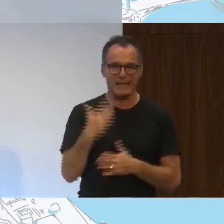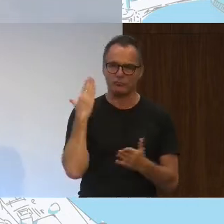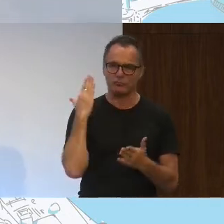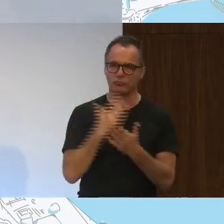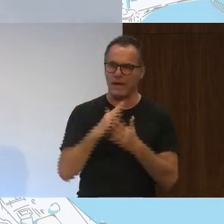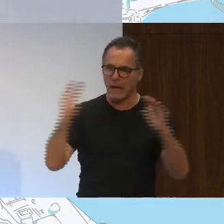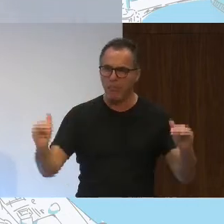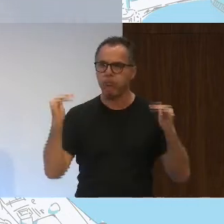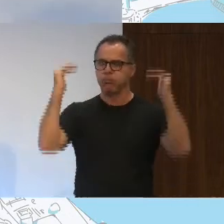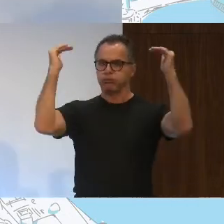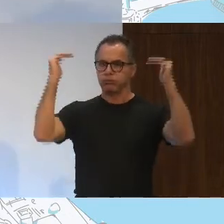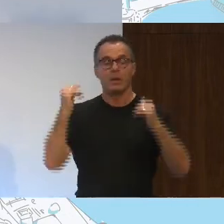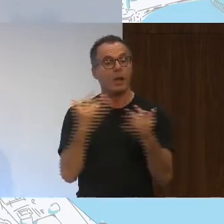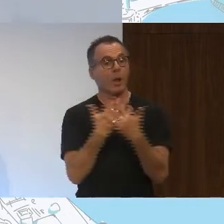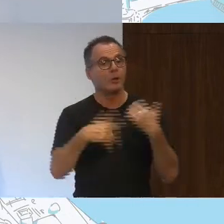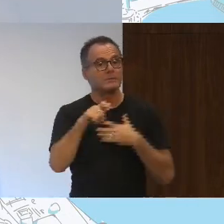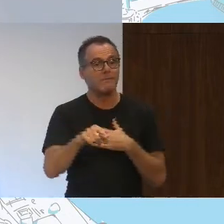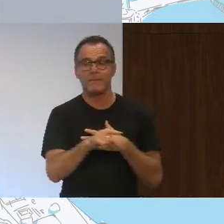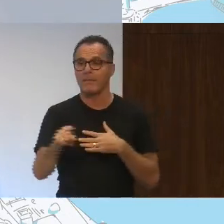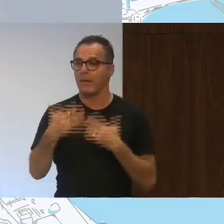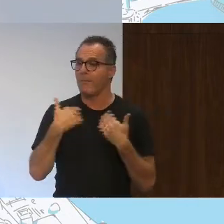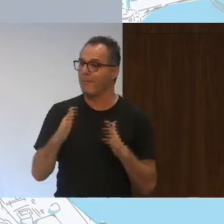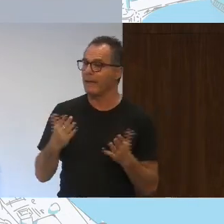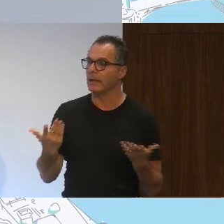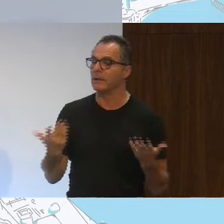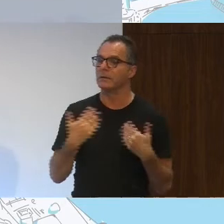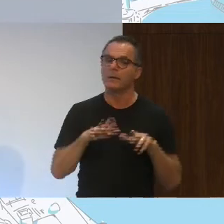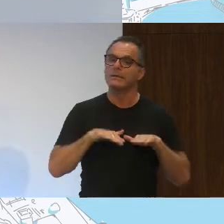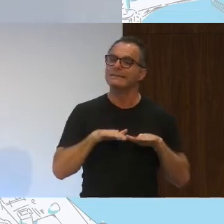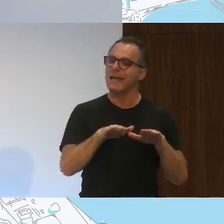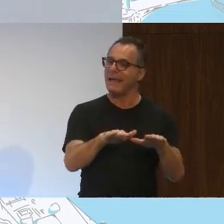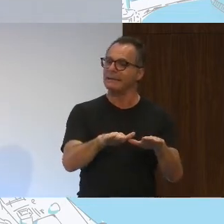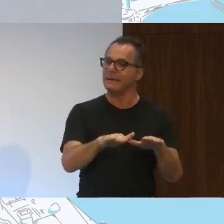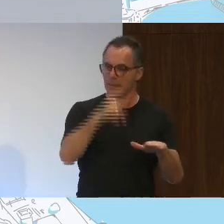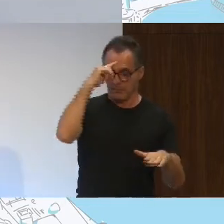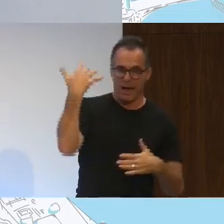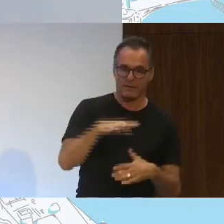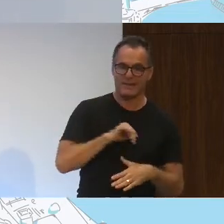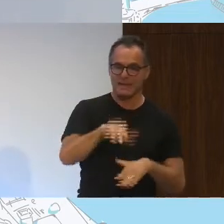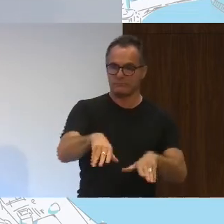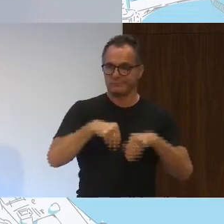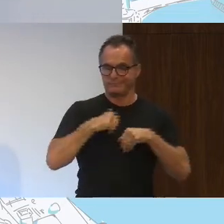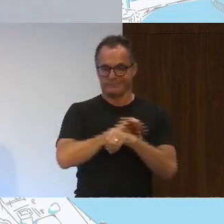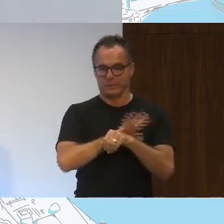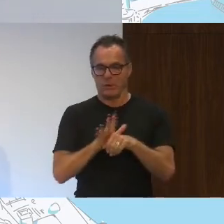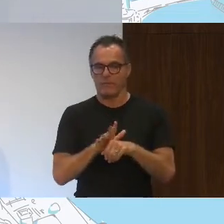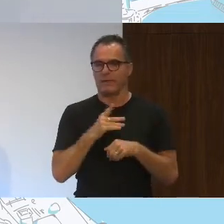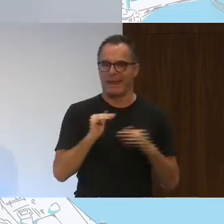But I see lots of people that have had fairly steady migraine and then then acquired COVID and things have changed